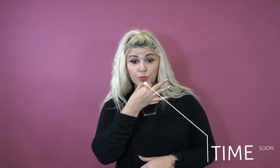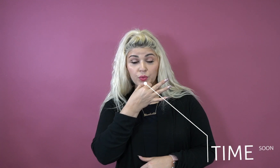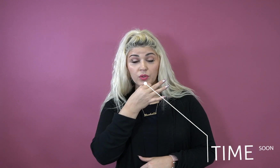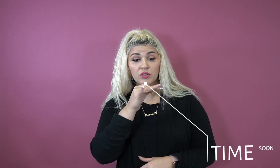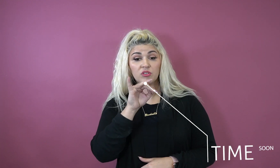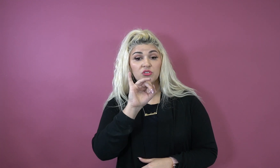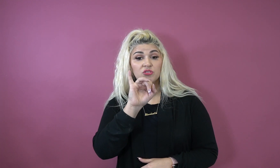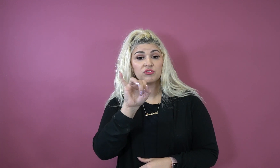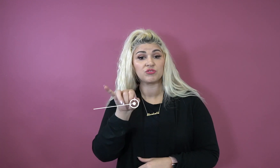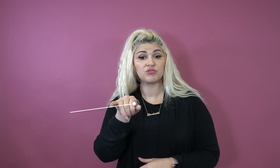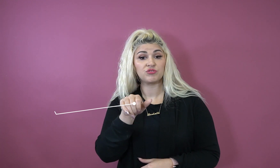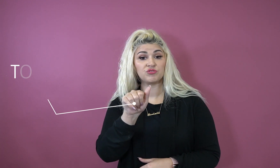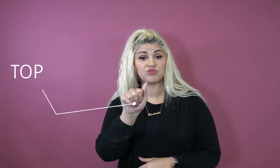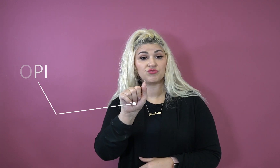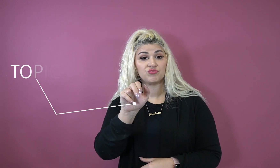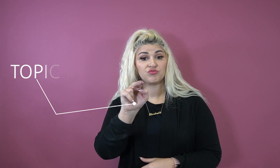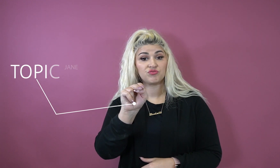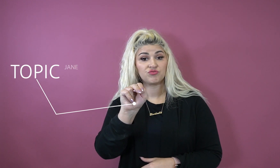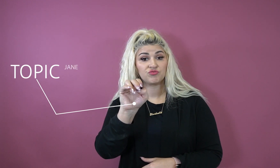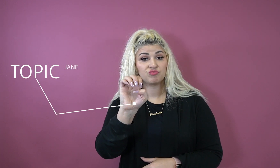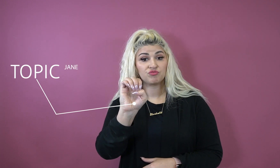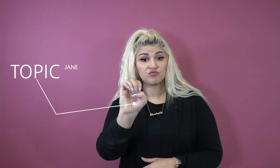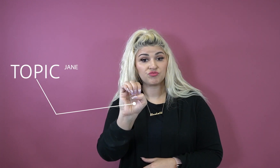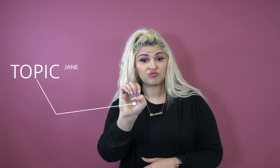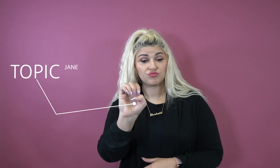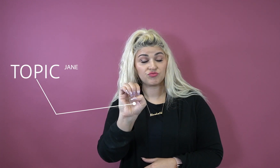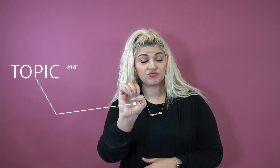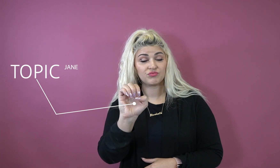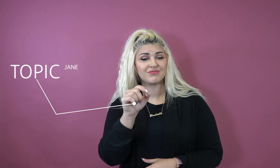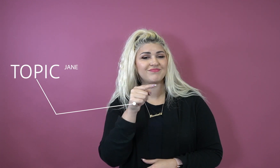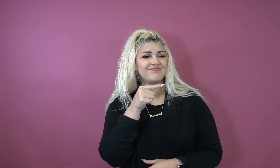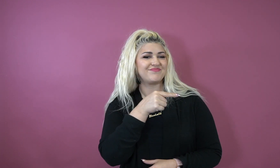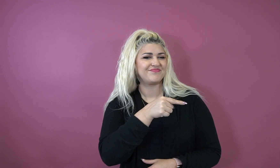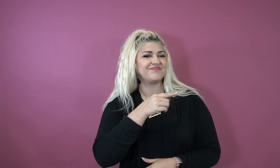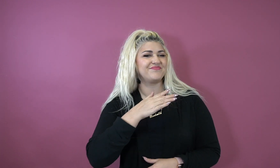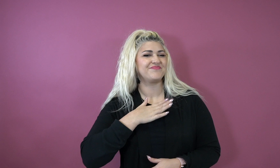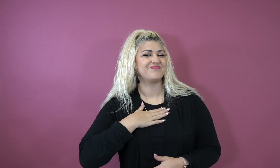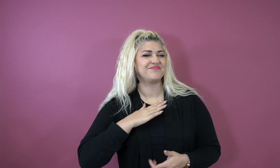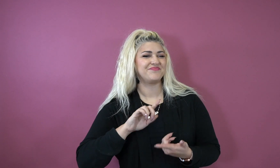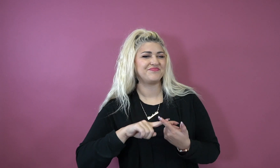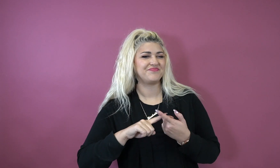and start using them right away." This is that answer for you. So if you're confused